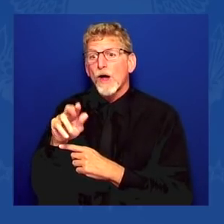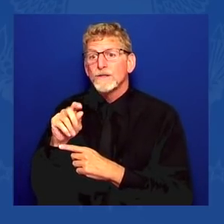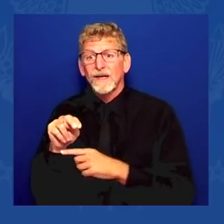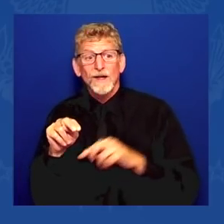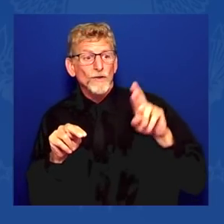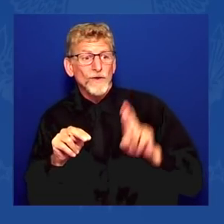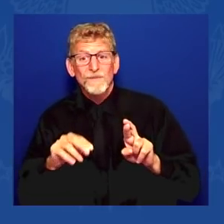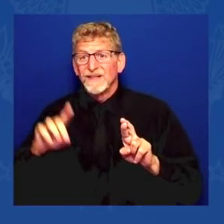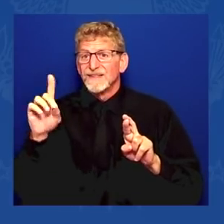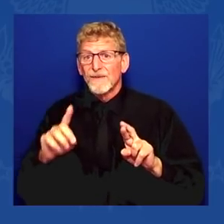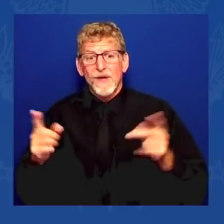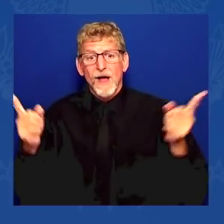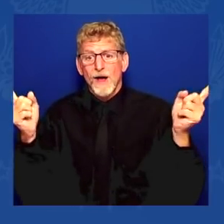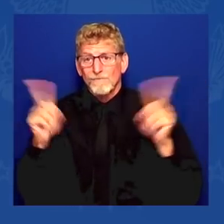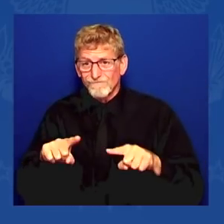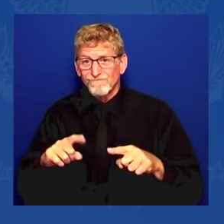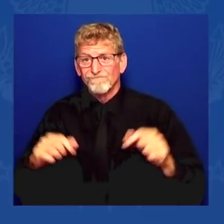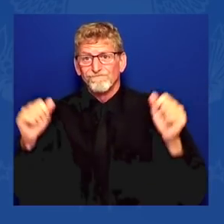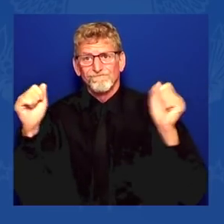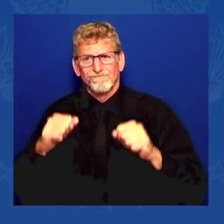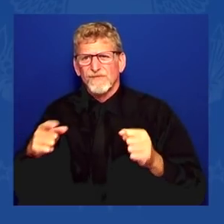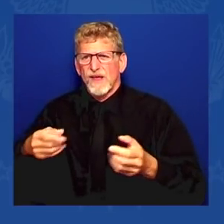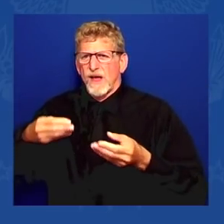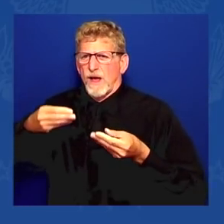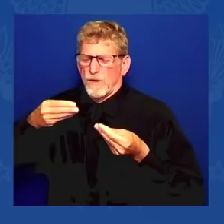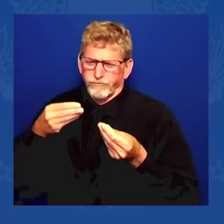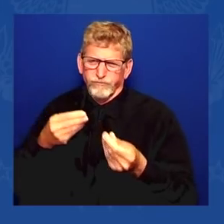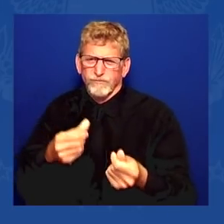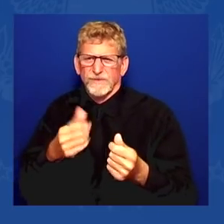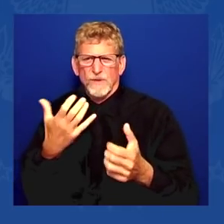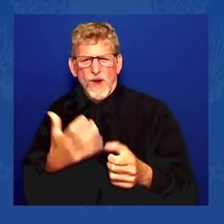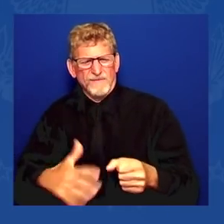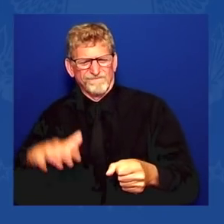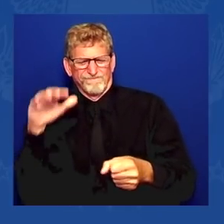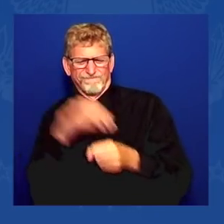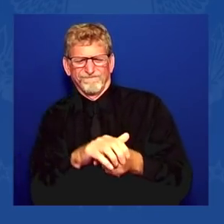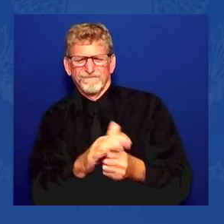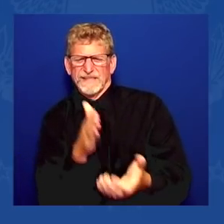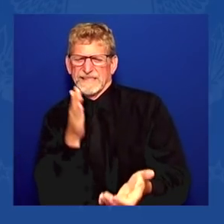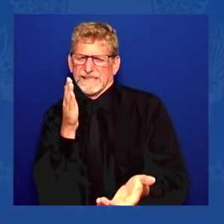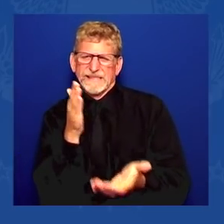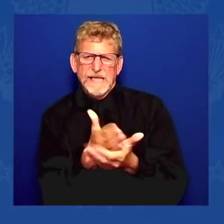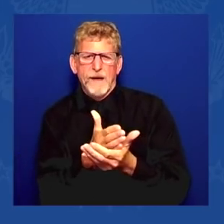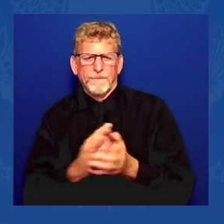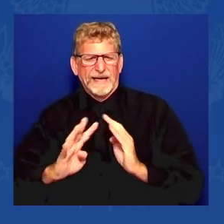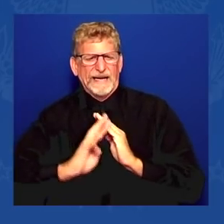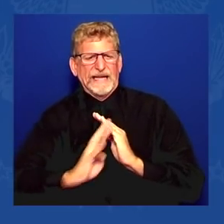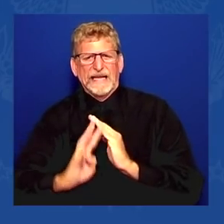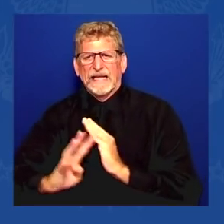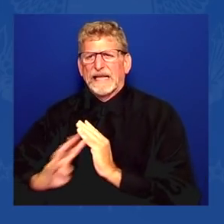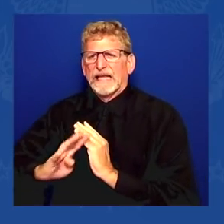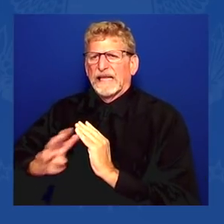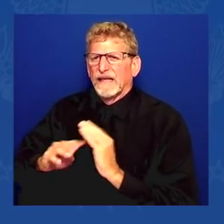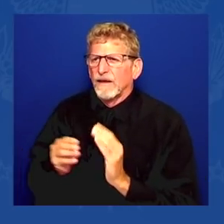leaking wells, and oil and gas wells. And so, it will be a good step forward. The second bill will protect borrowers